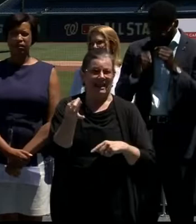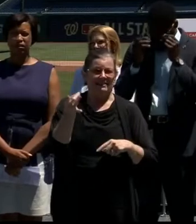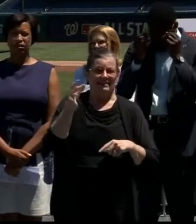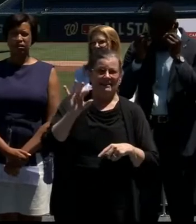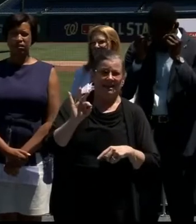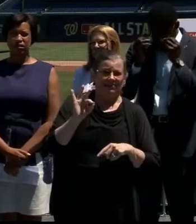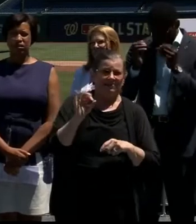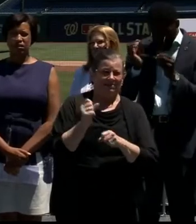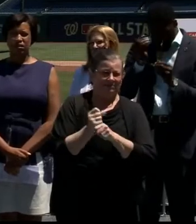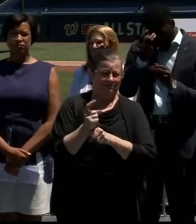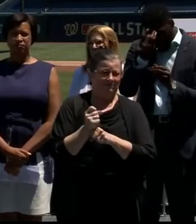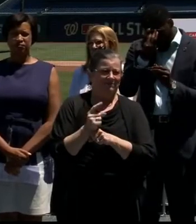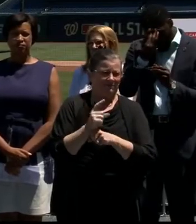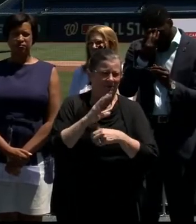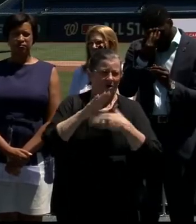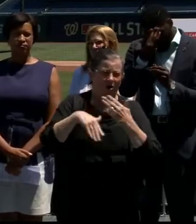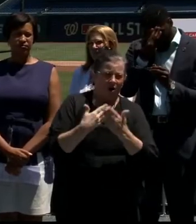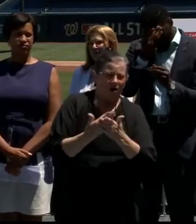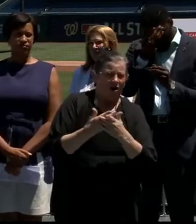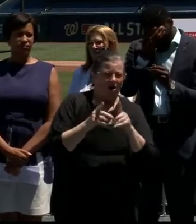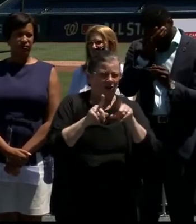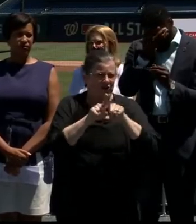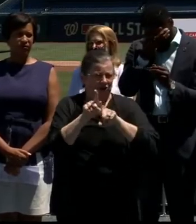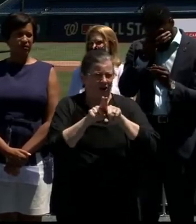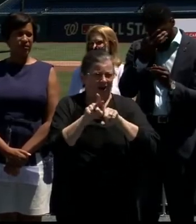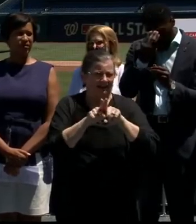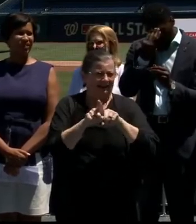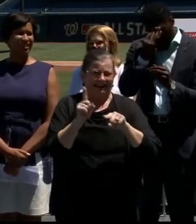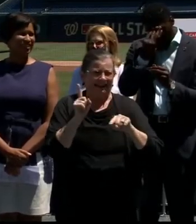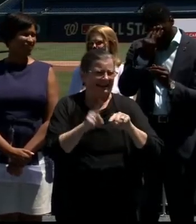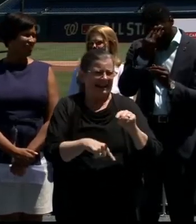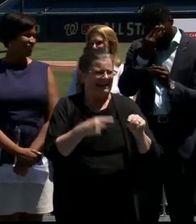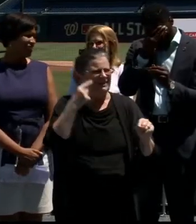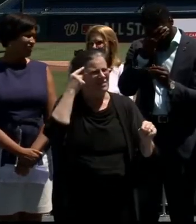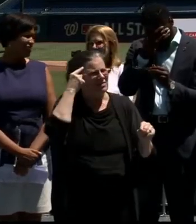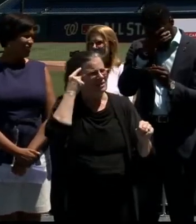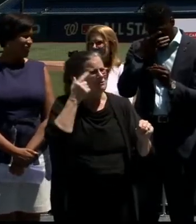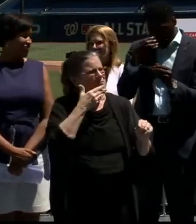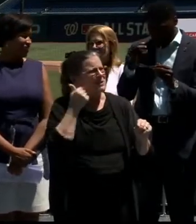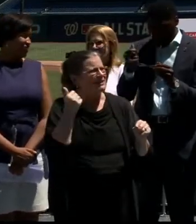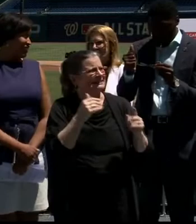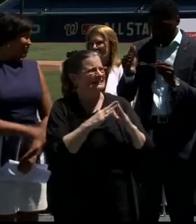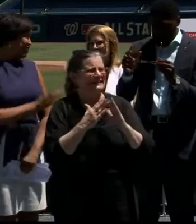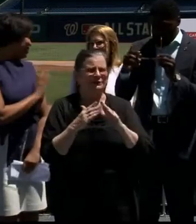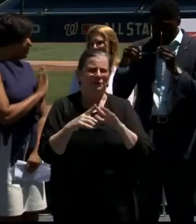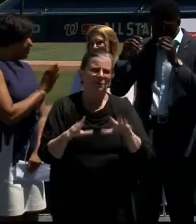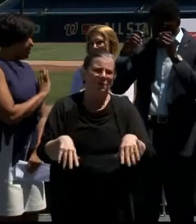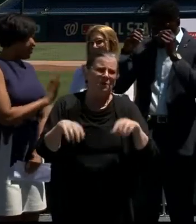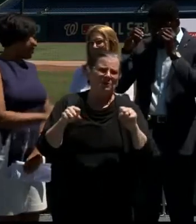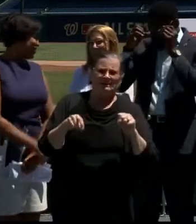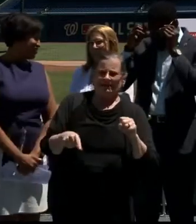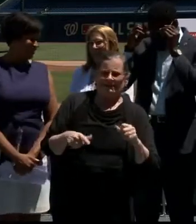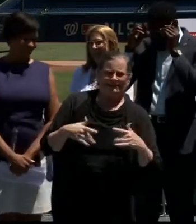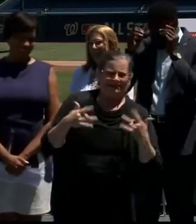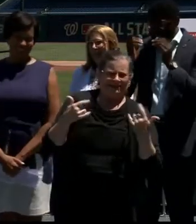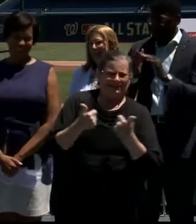I CAN'T THINK OF A BETTER CITY TO HOST ONE OF BASEBALL'S MOST TREASURED GAMES THAN OUR CITY WASHINGTON, D.C.